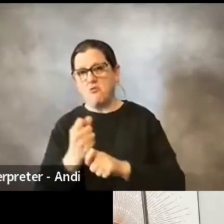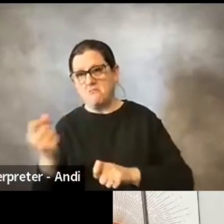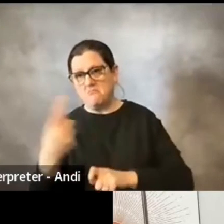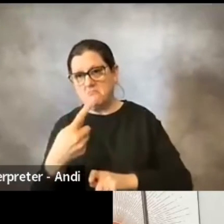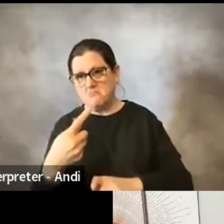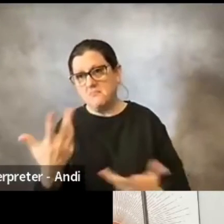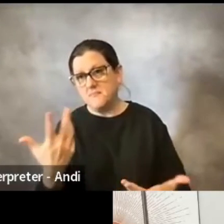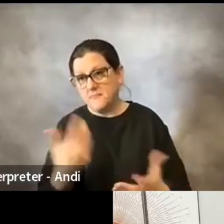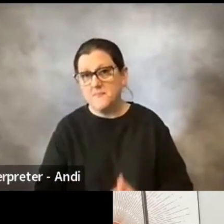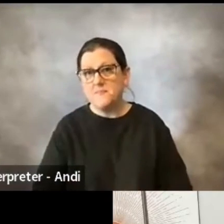soon.